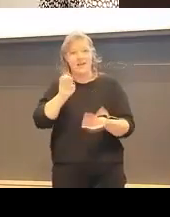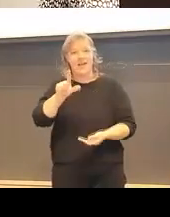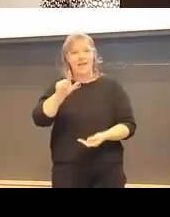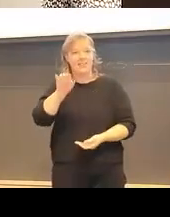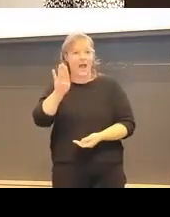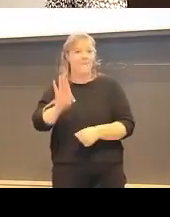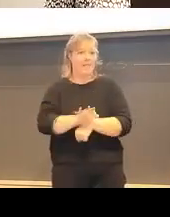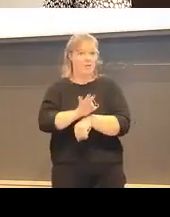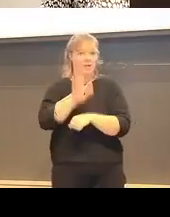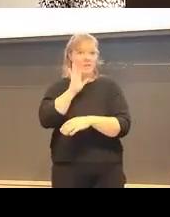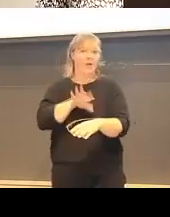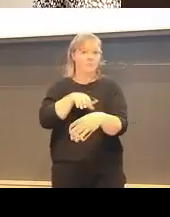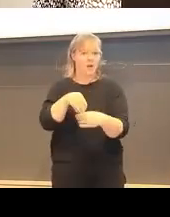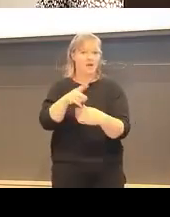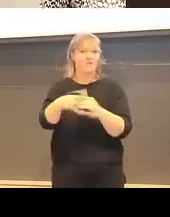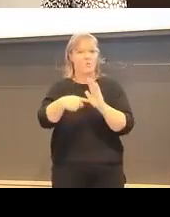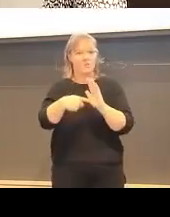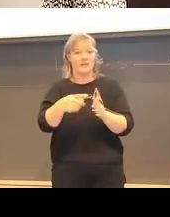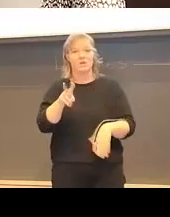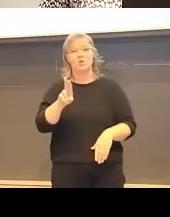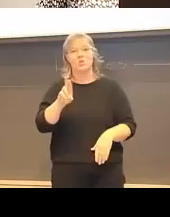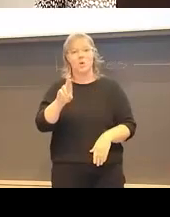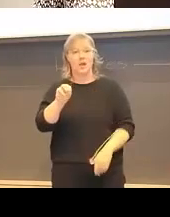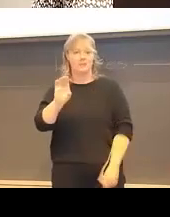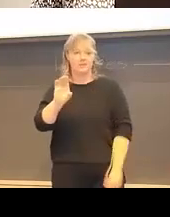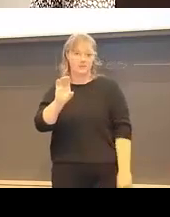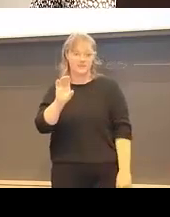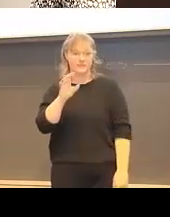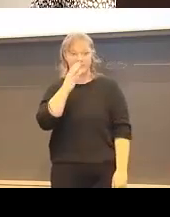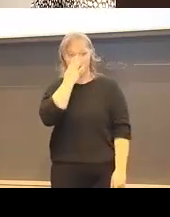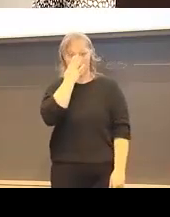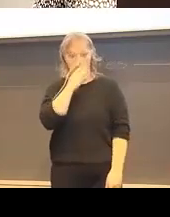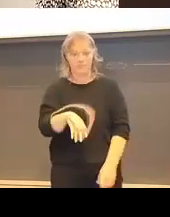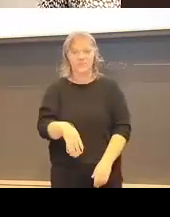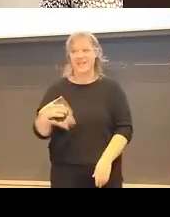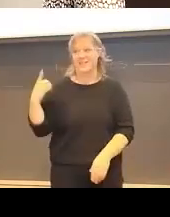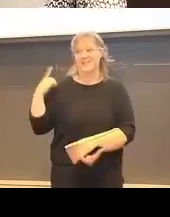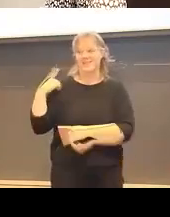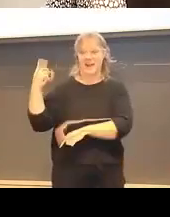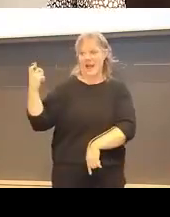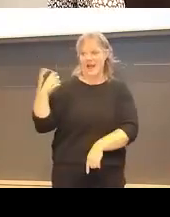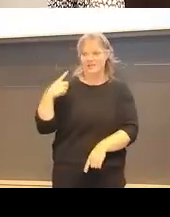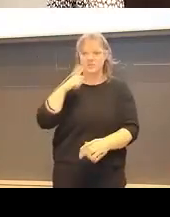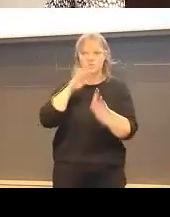that I was part of representing urmc Dean toin asked me then to develop something to help with